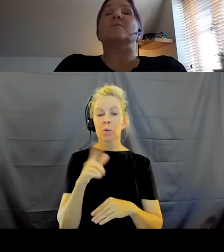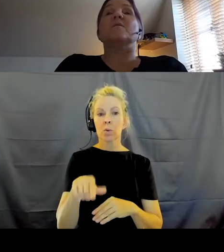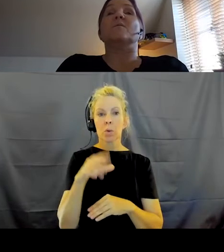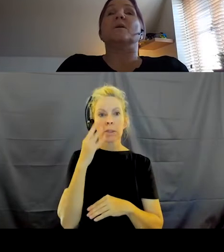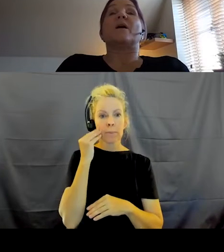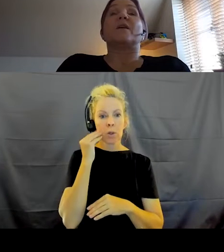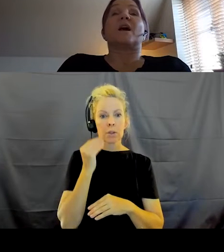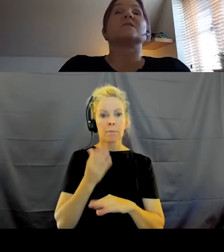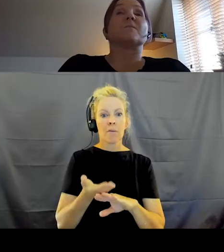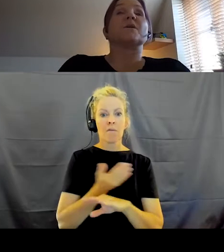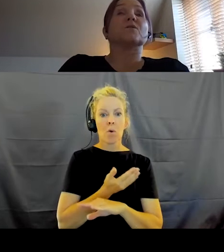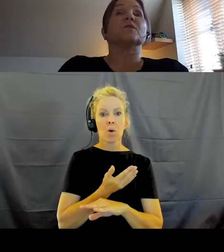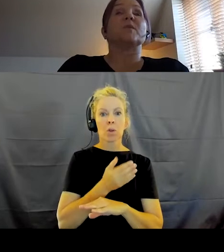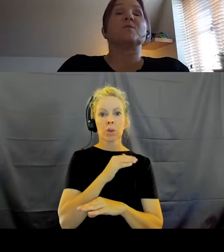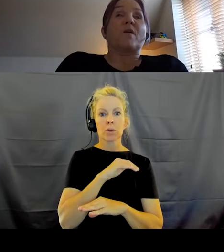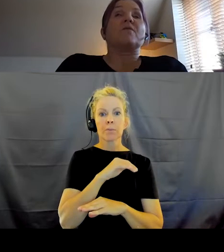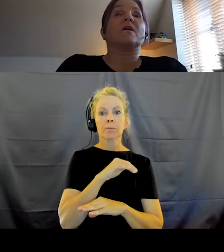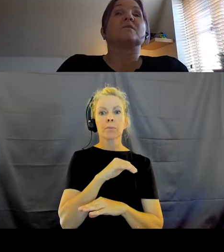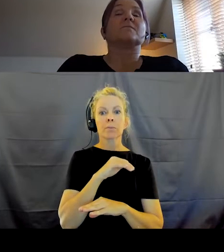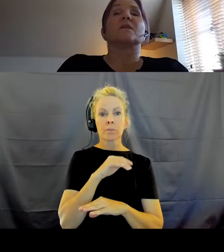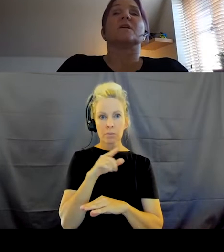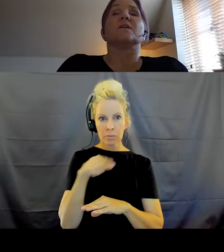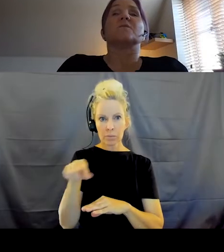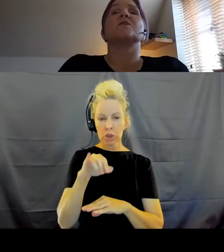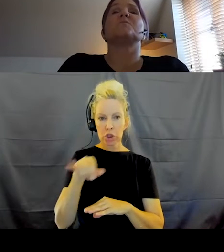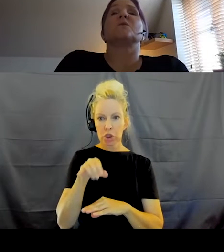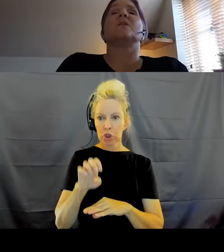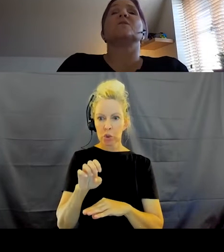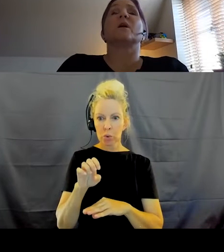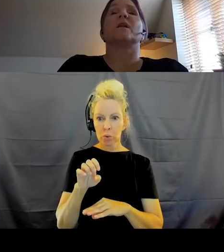you may be familiar that it has something called speech profiles and switches between these quite